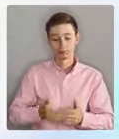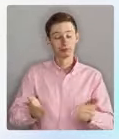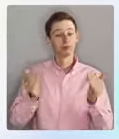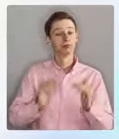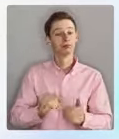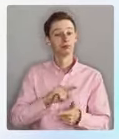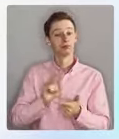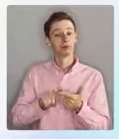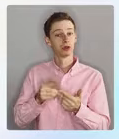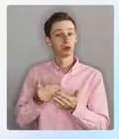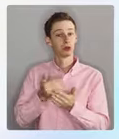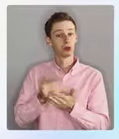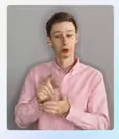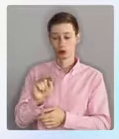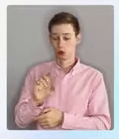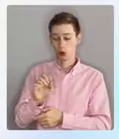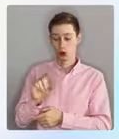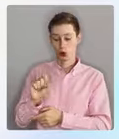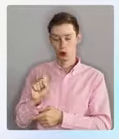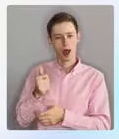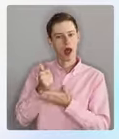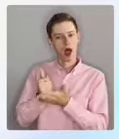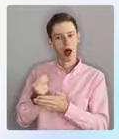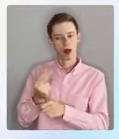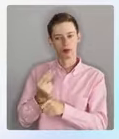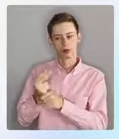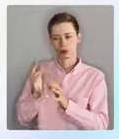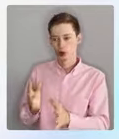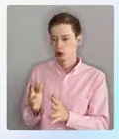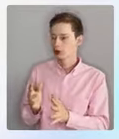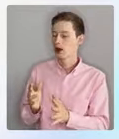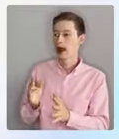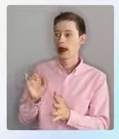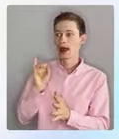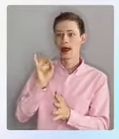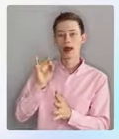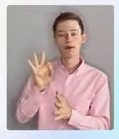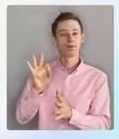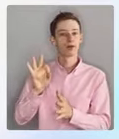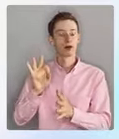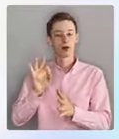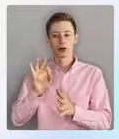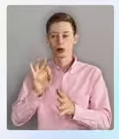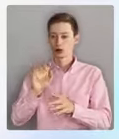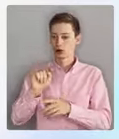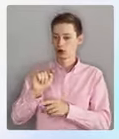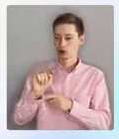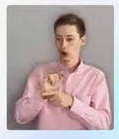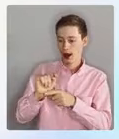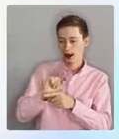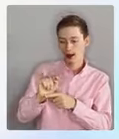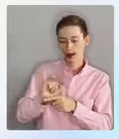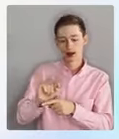We're also adding new tools to help Meta Quest users better navigate travel interruptions